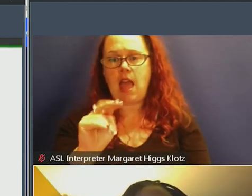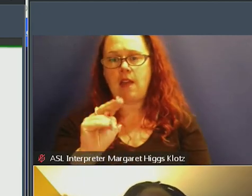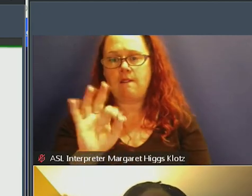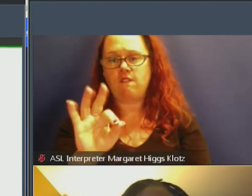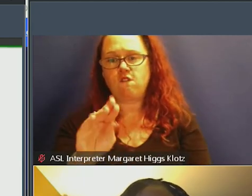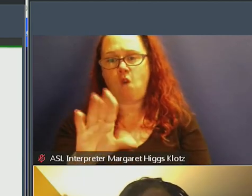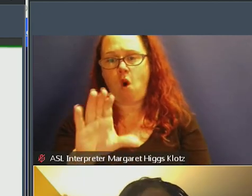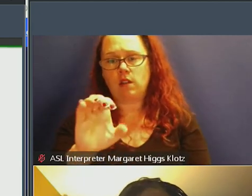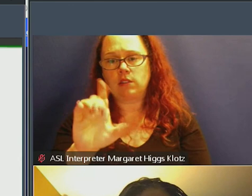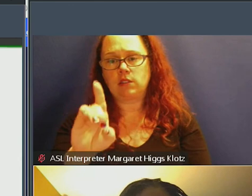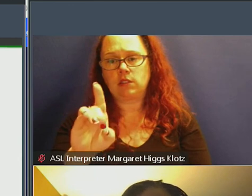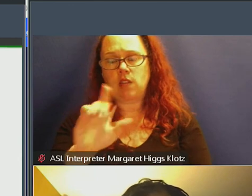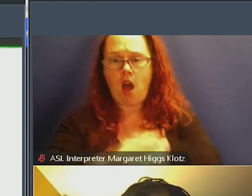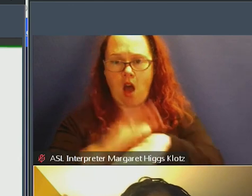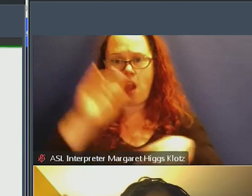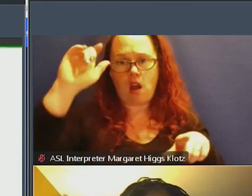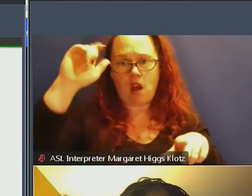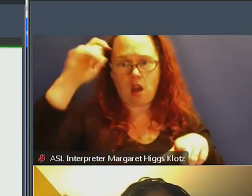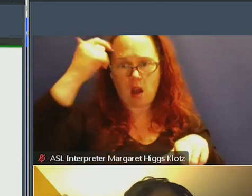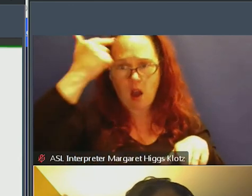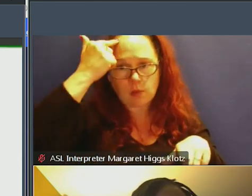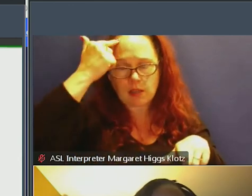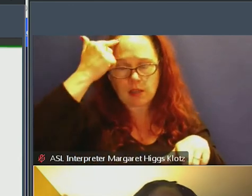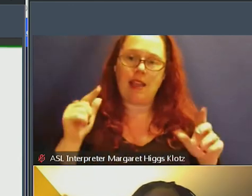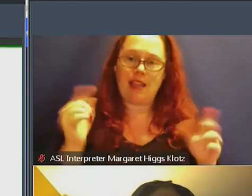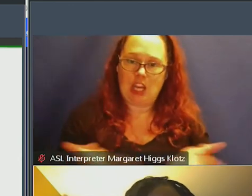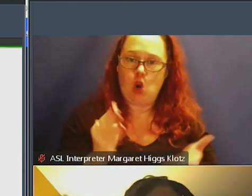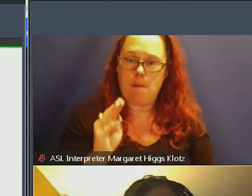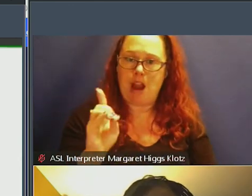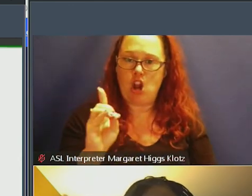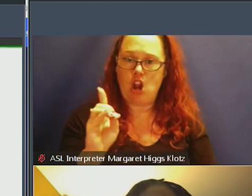a government entity ever. And nothing's changed.